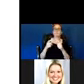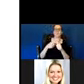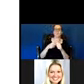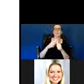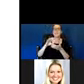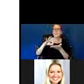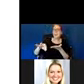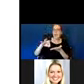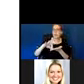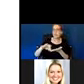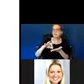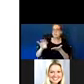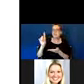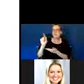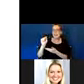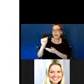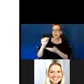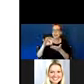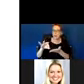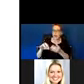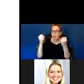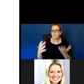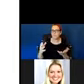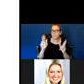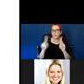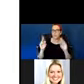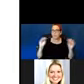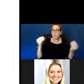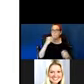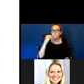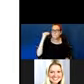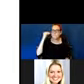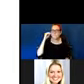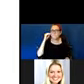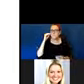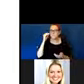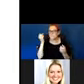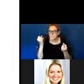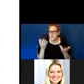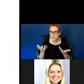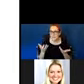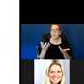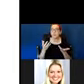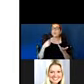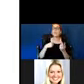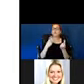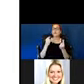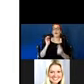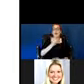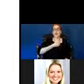So we divided up Alameda County into 14 zones. And within each zone